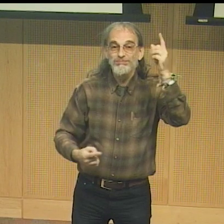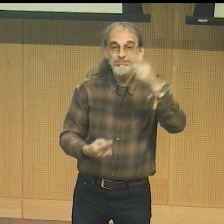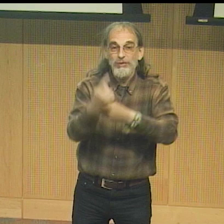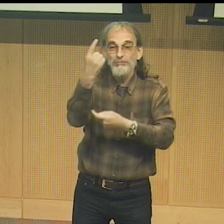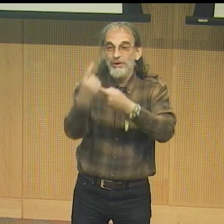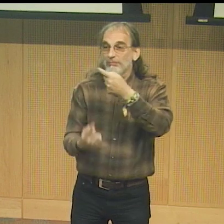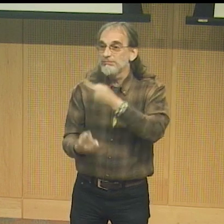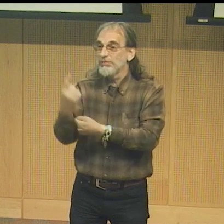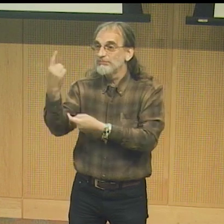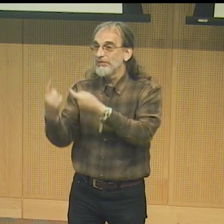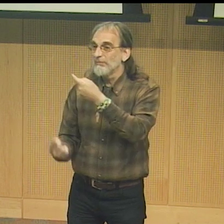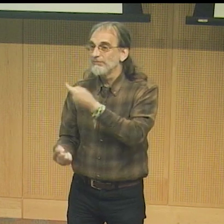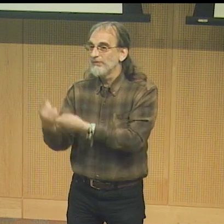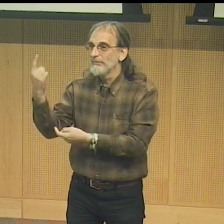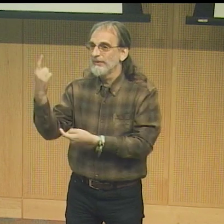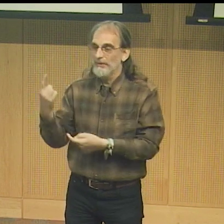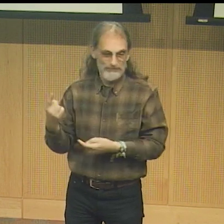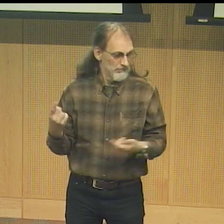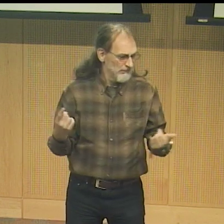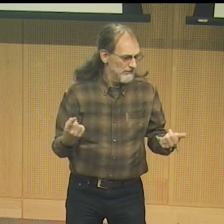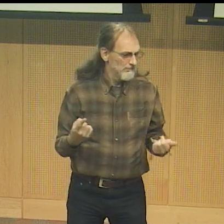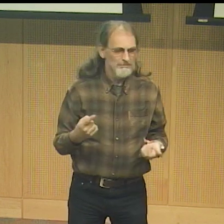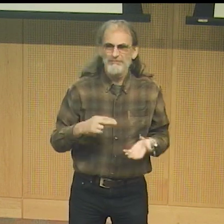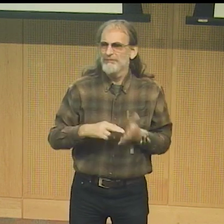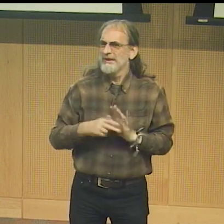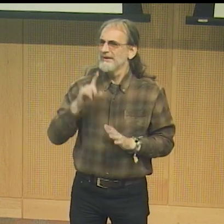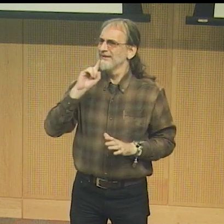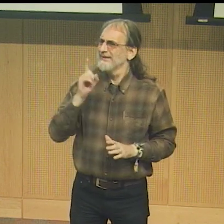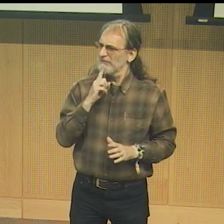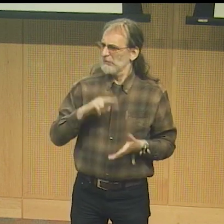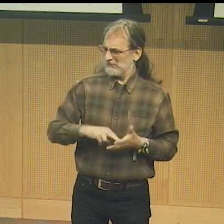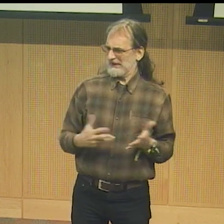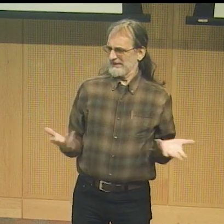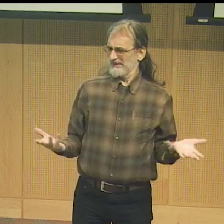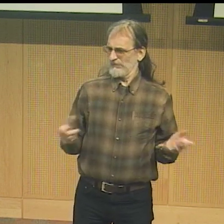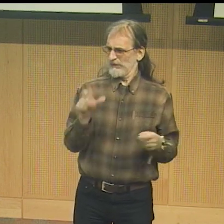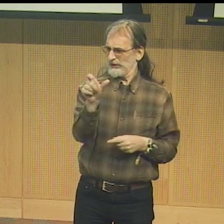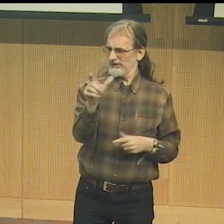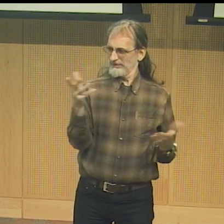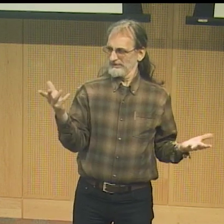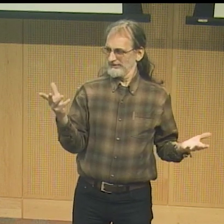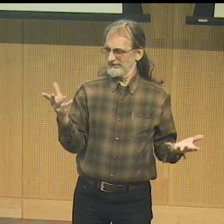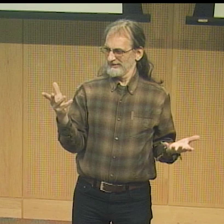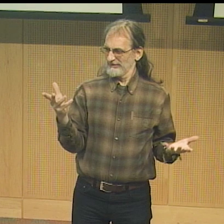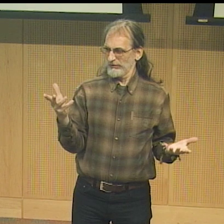So, some big questions come up when you consider that philosophical approach. What is deafness?